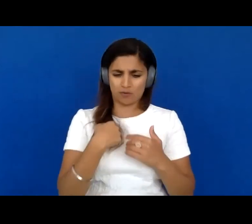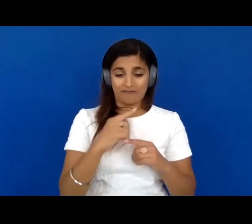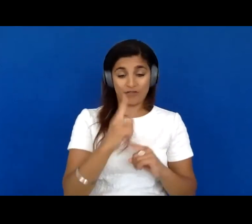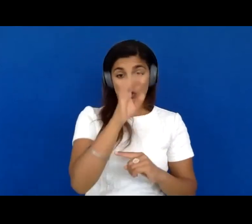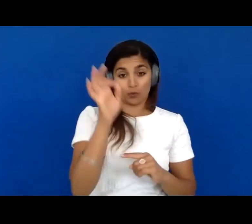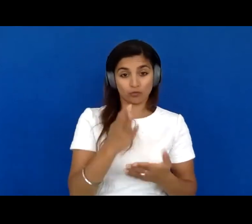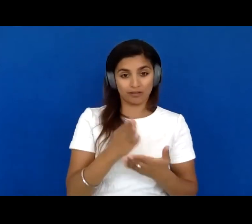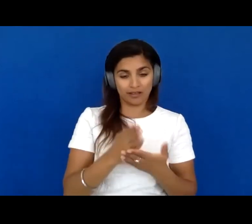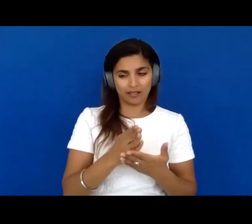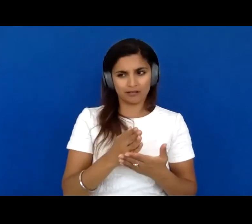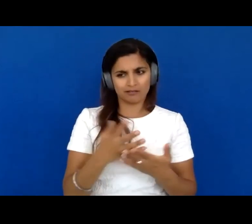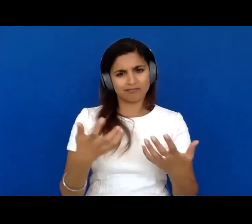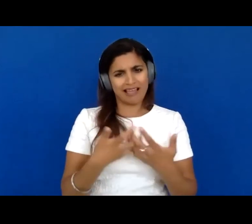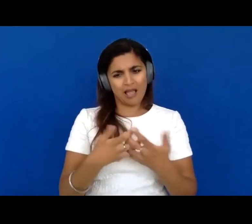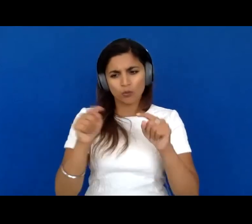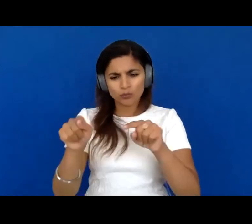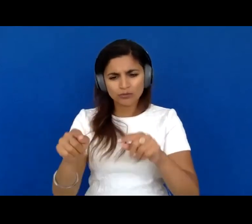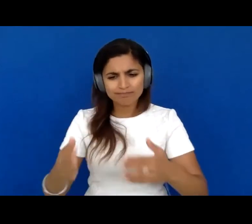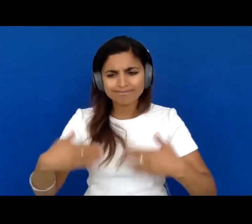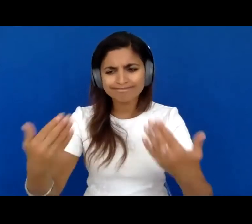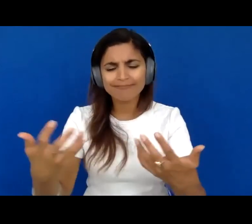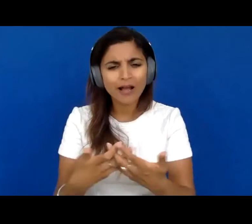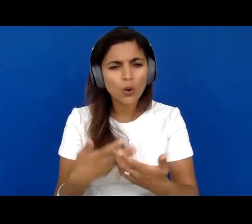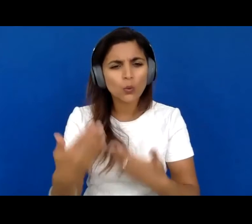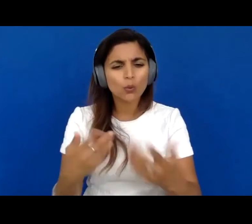do we take this further how does this play out how does the medicalization of